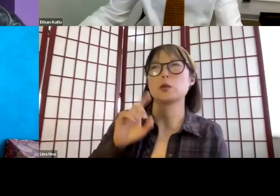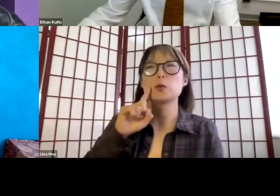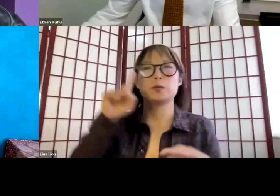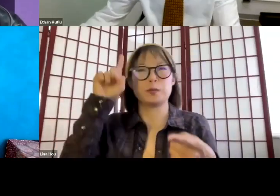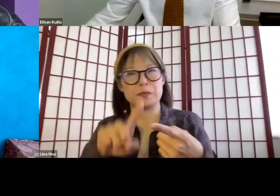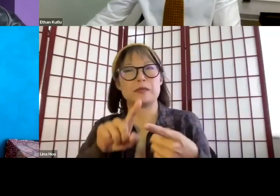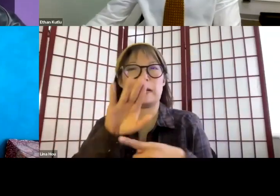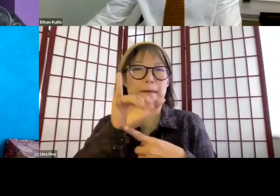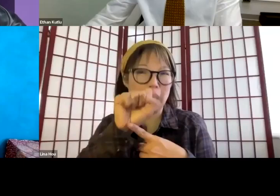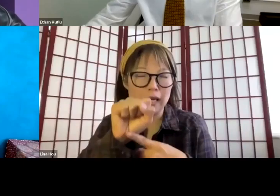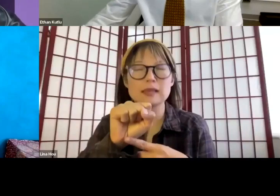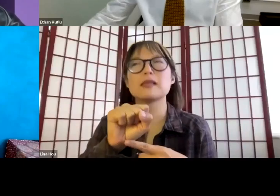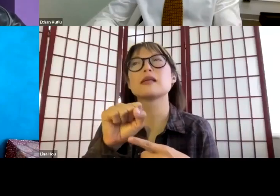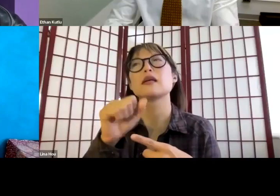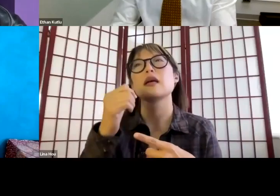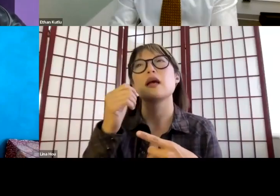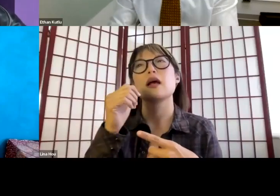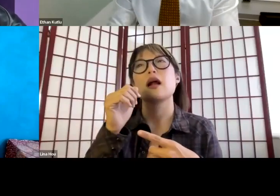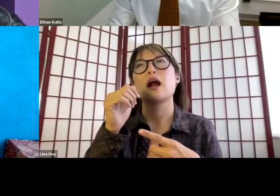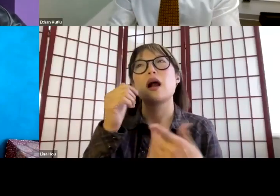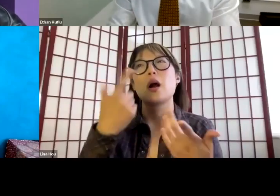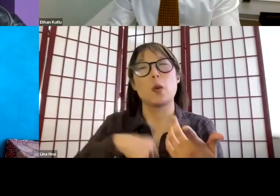It's a huge benefit to reduce the bias if we can.